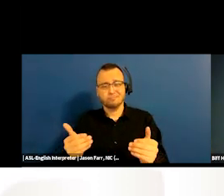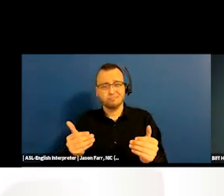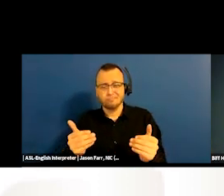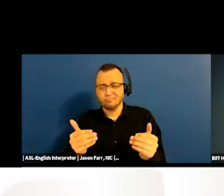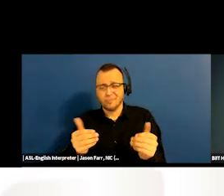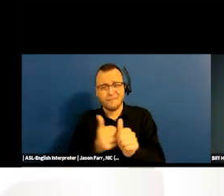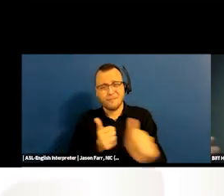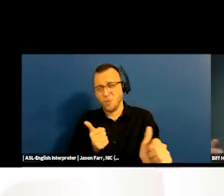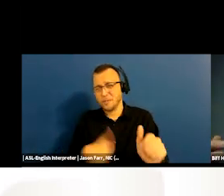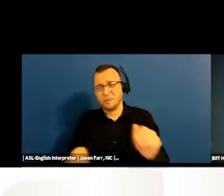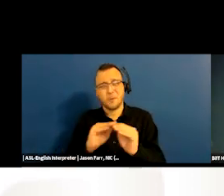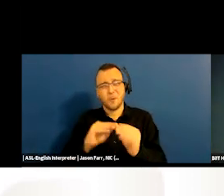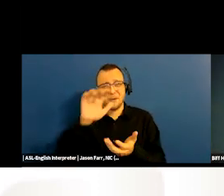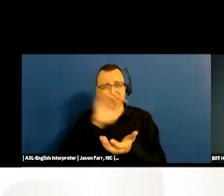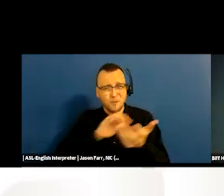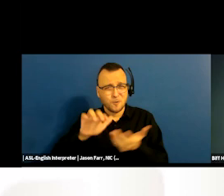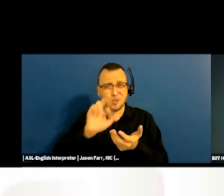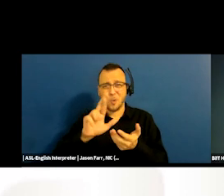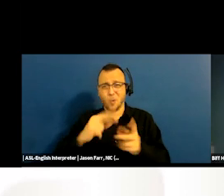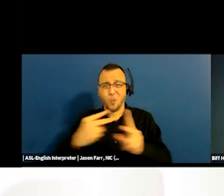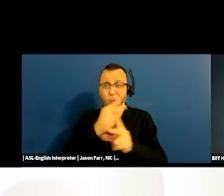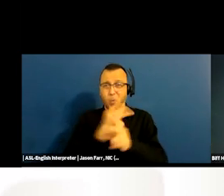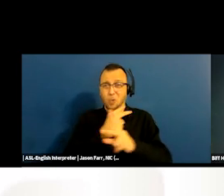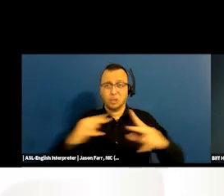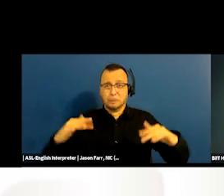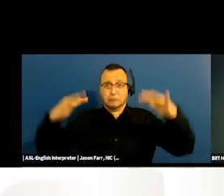or a social worker, and they work, like the police do sometimes need to be called,